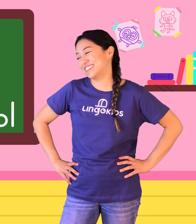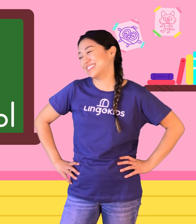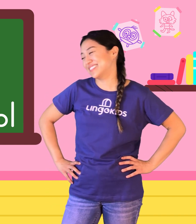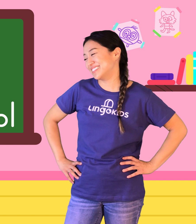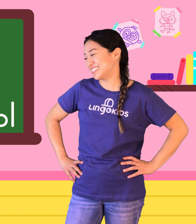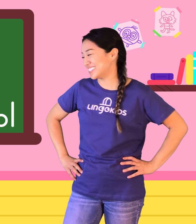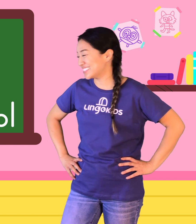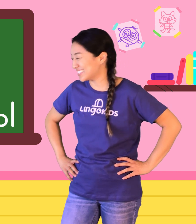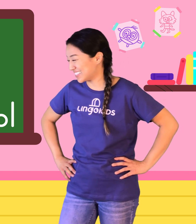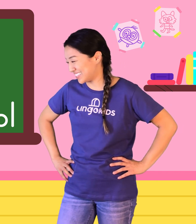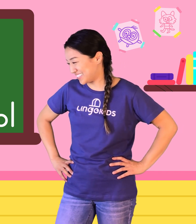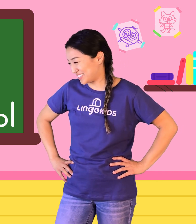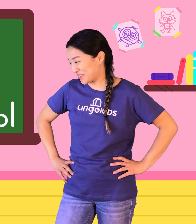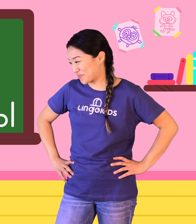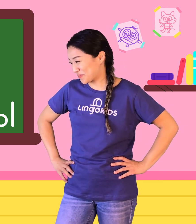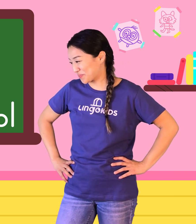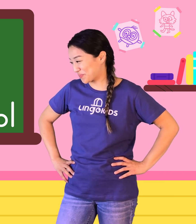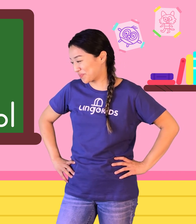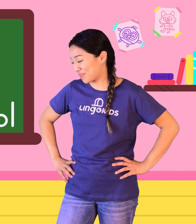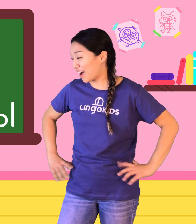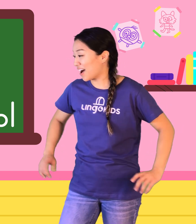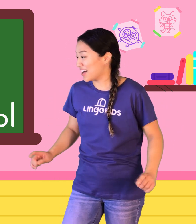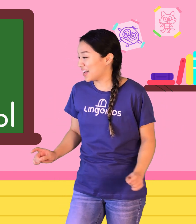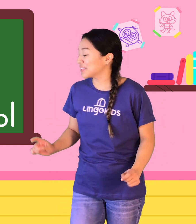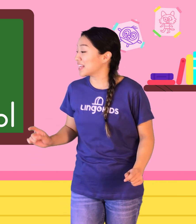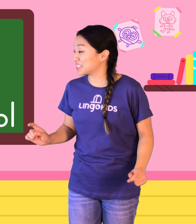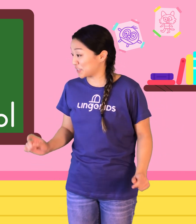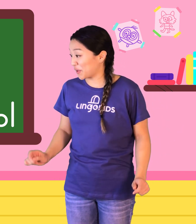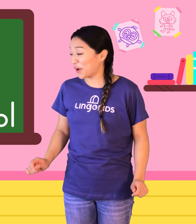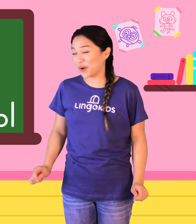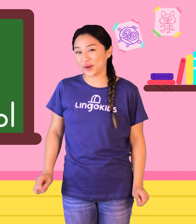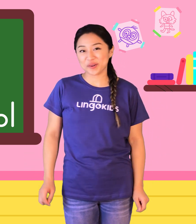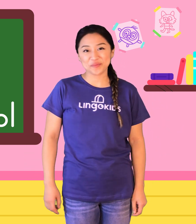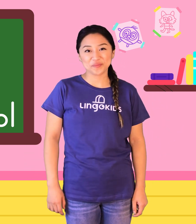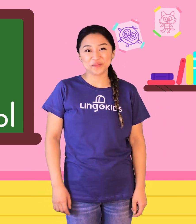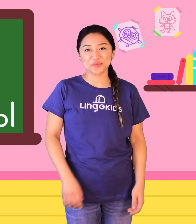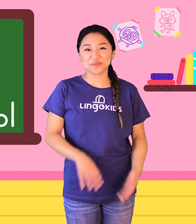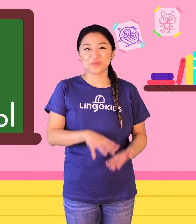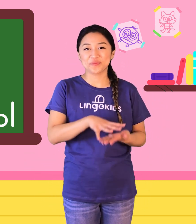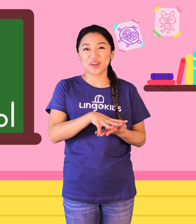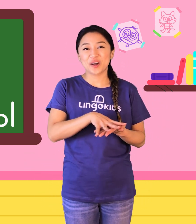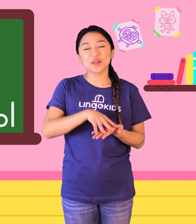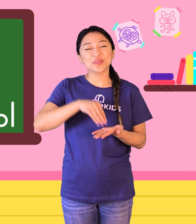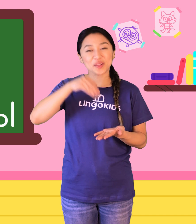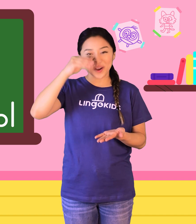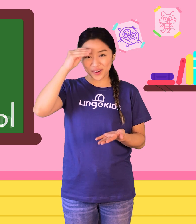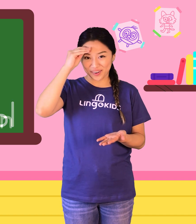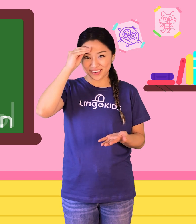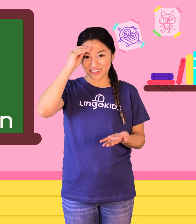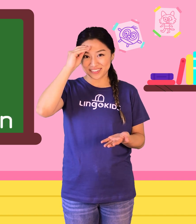At school, we learn. Let's learn, "learn."